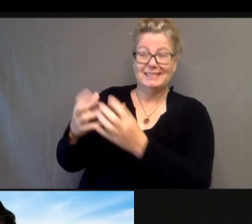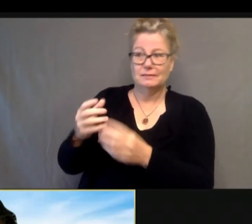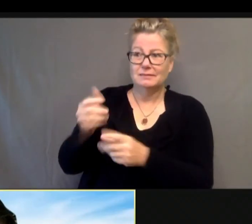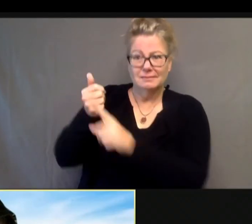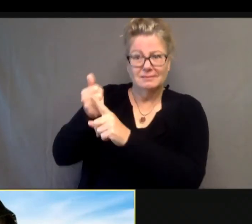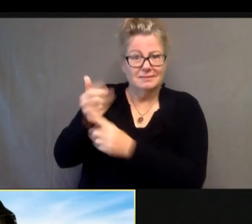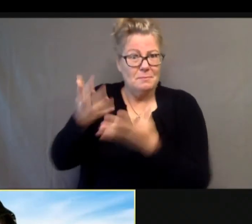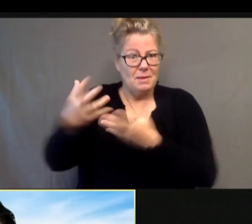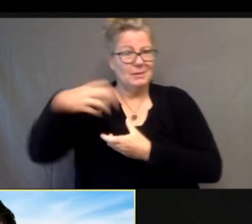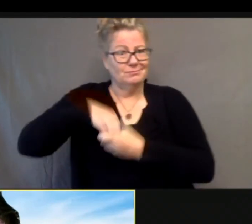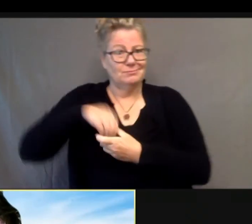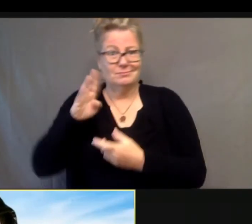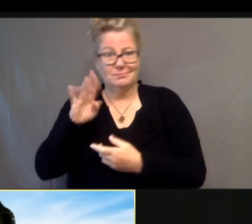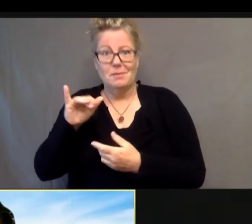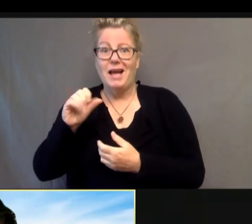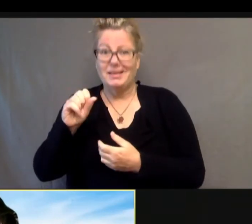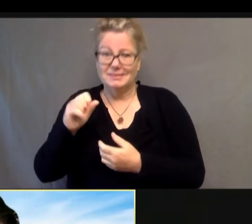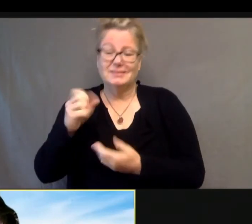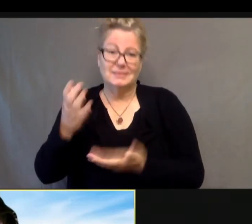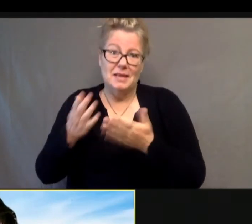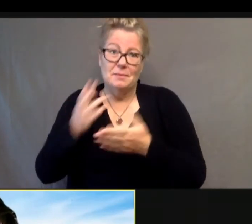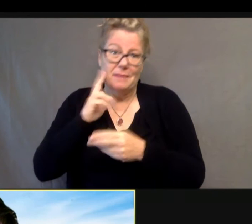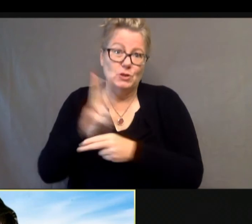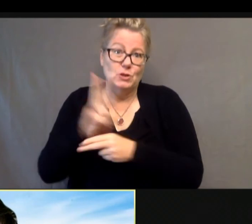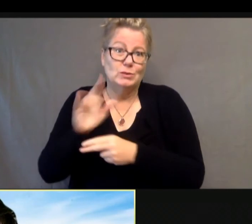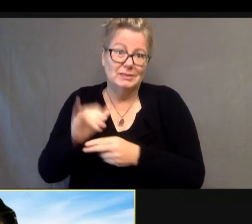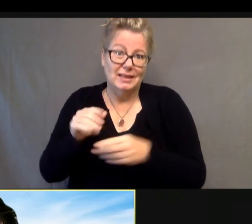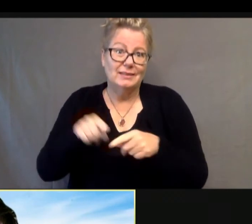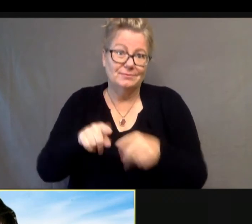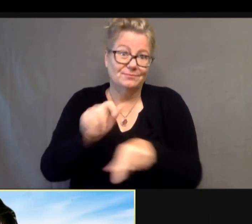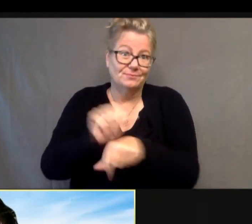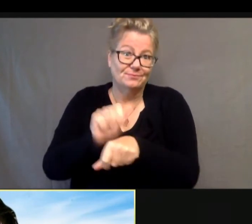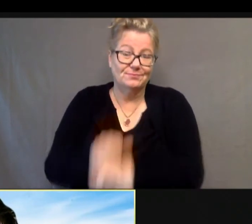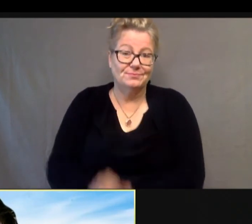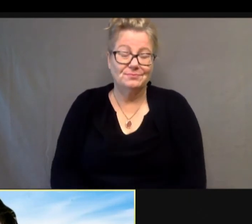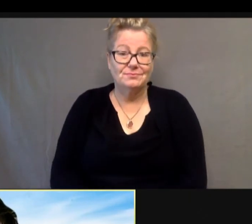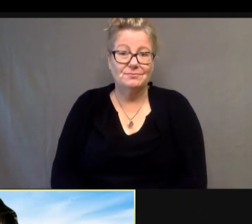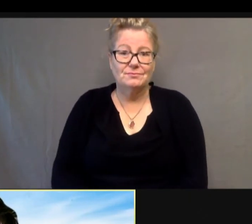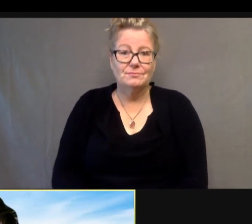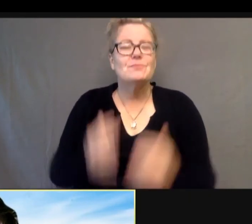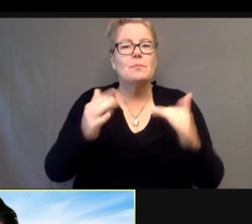The next question. Why does it continue to seem like disability law is trying to put